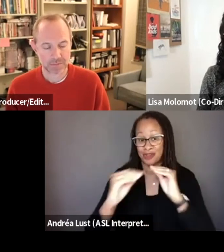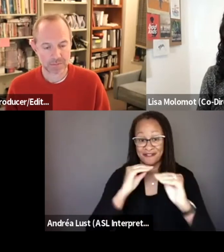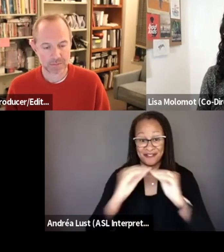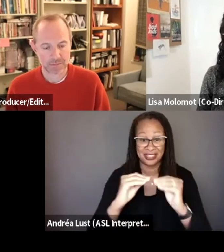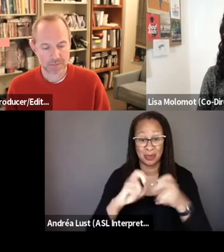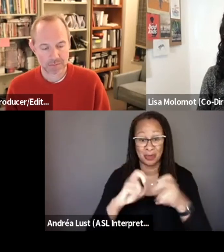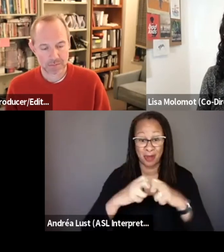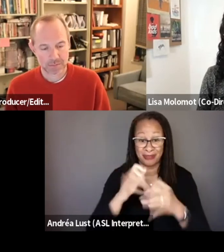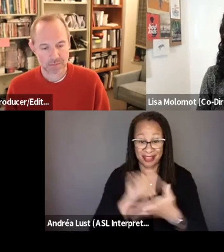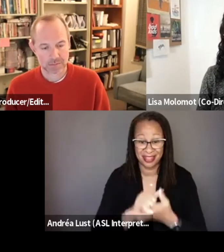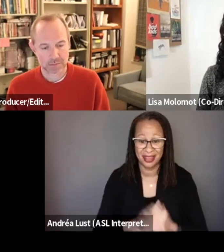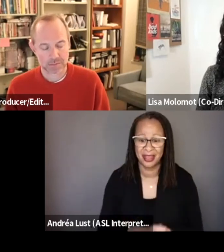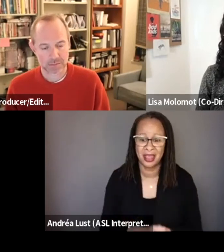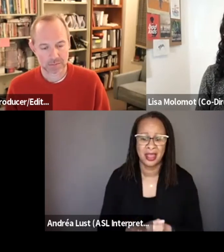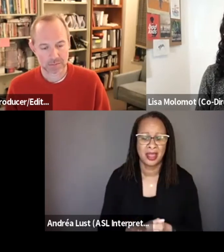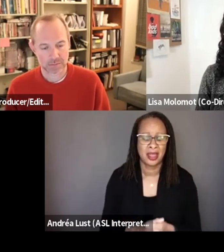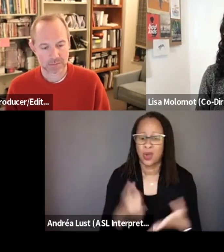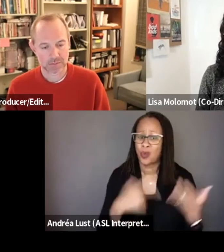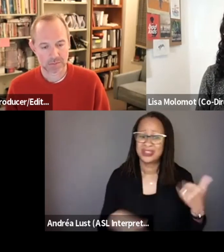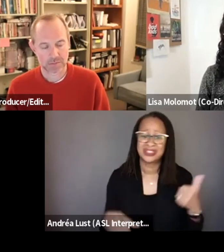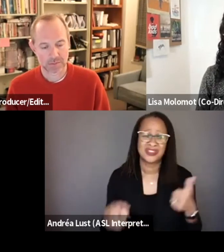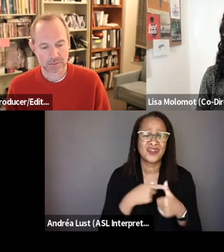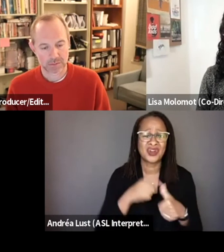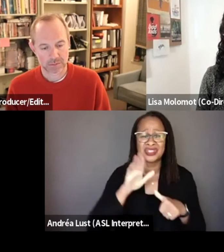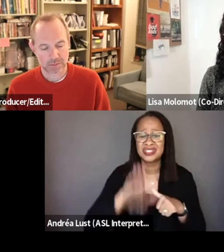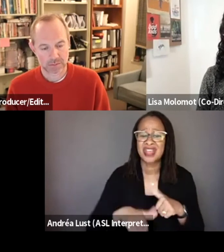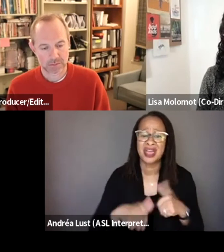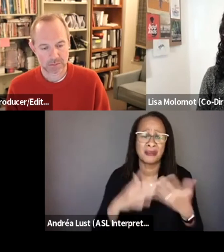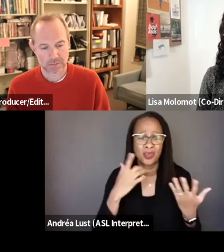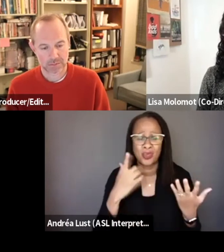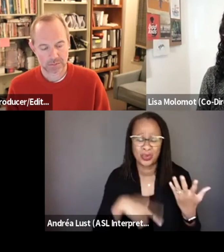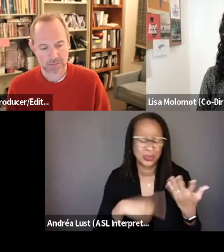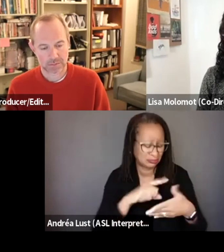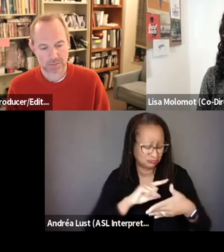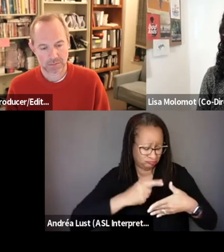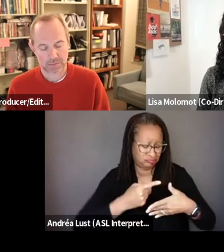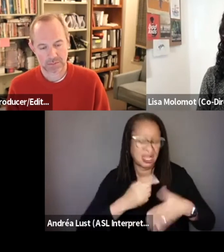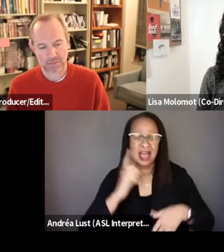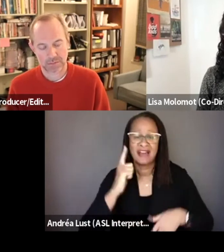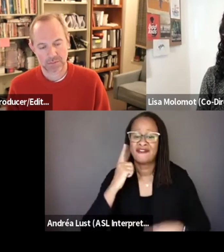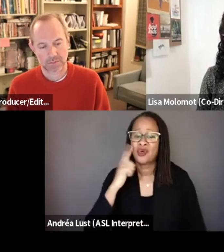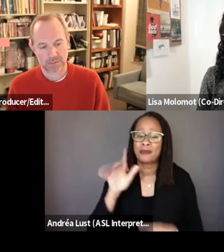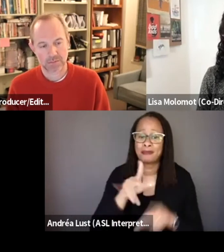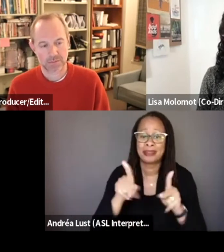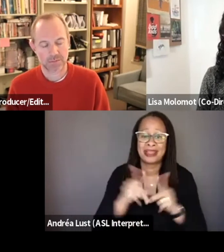but what's the first step for a place like Brooks County that they could do?